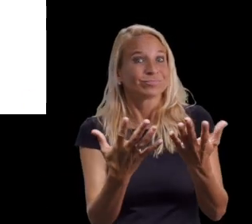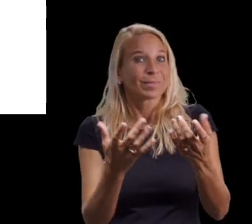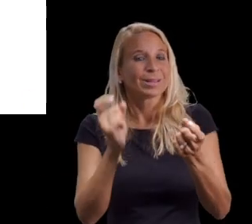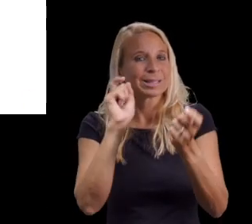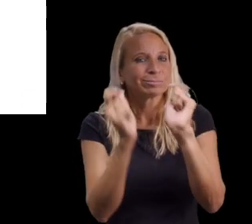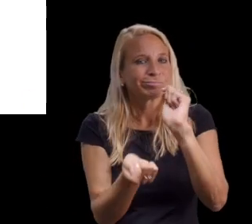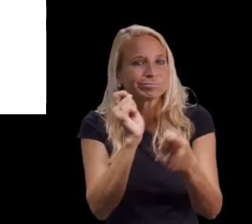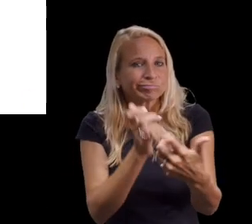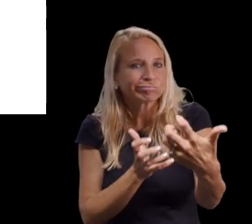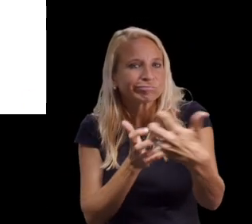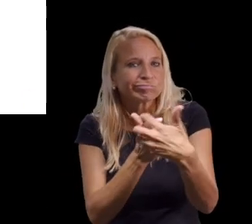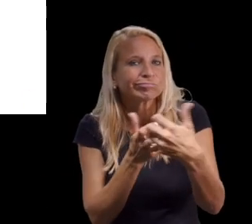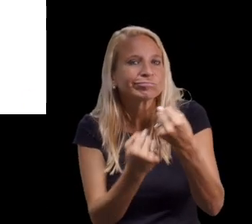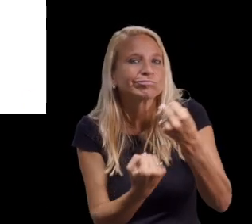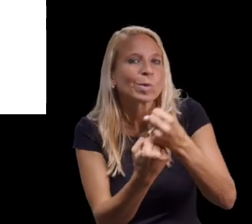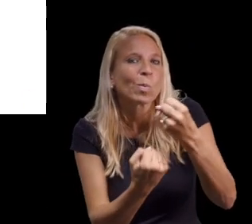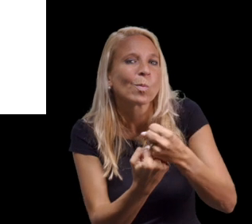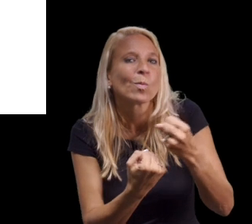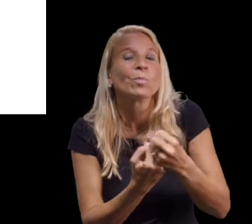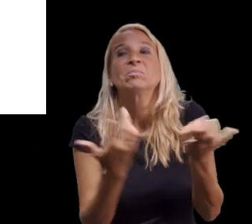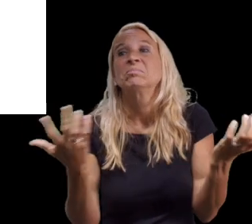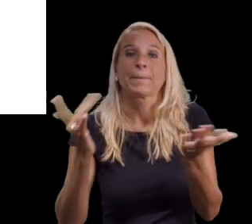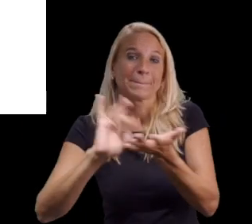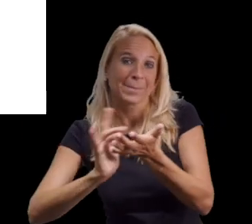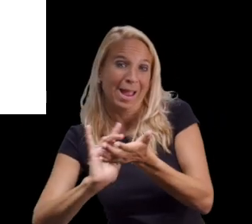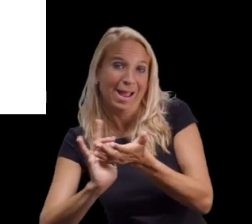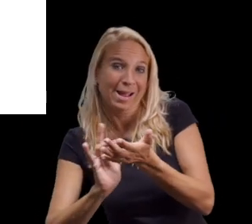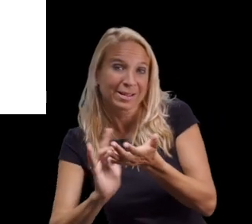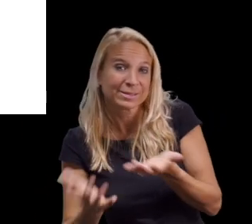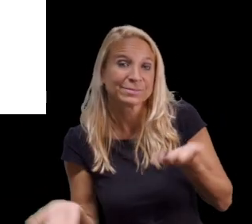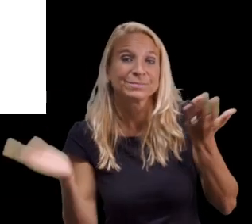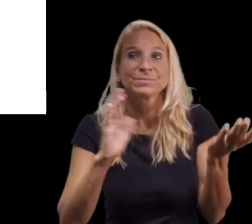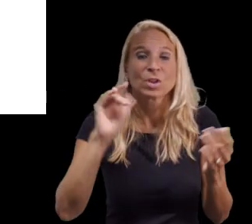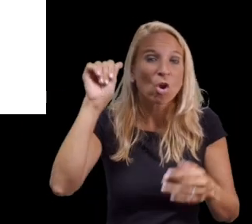Adaptive aids, medical supplies, audiology,